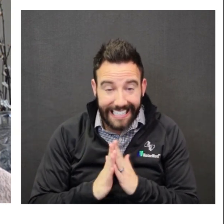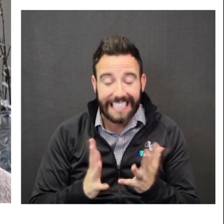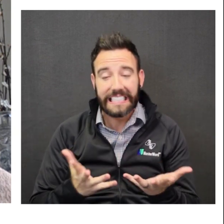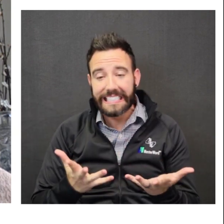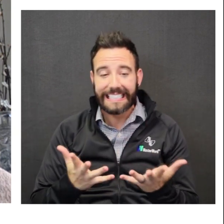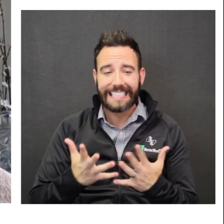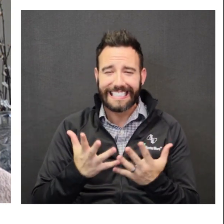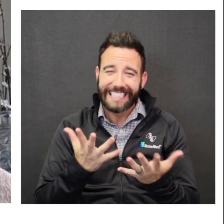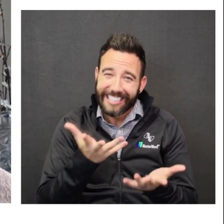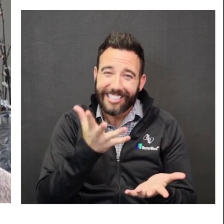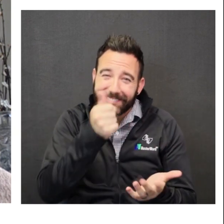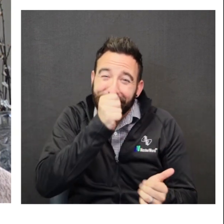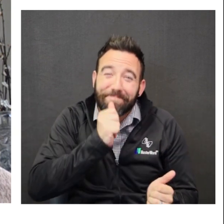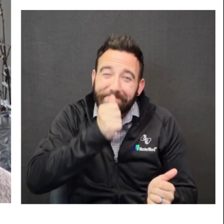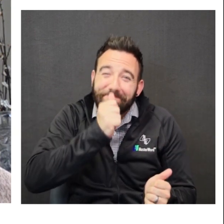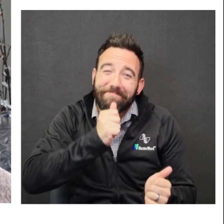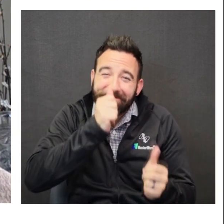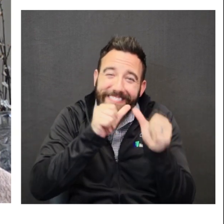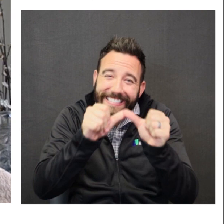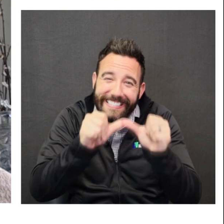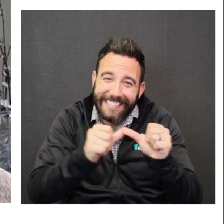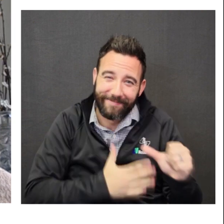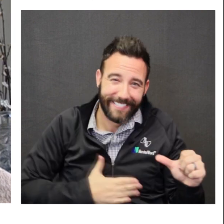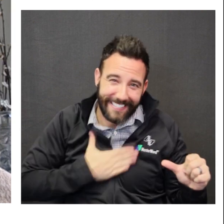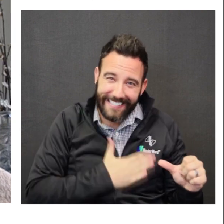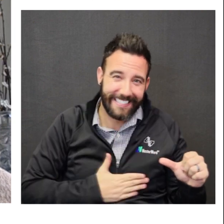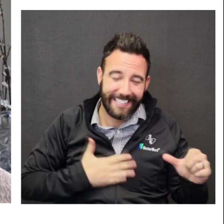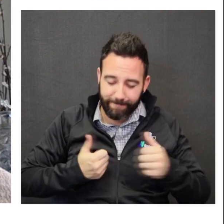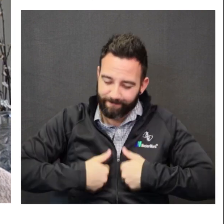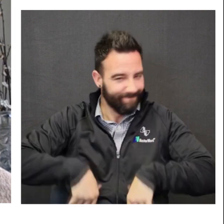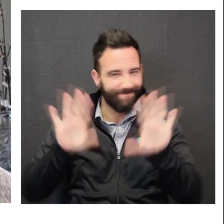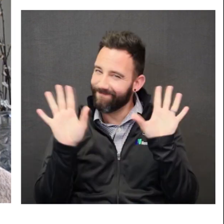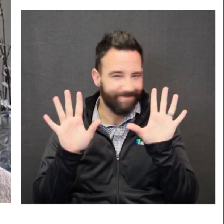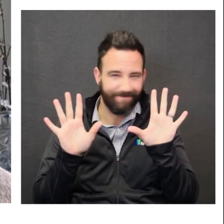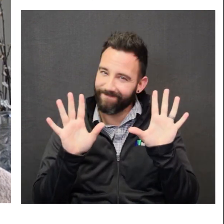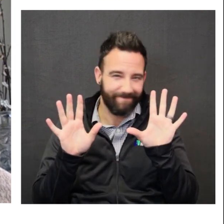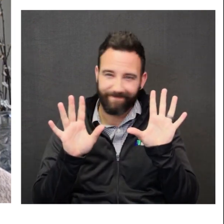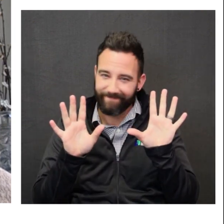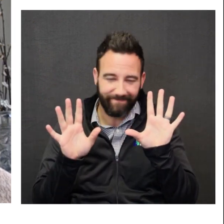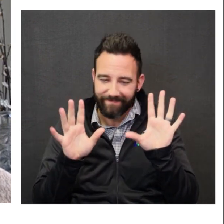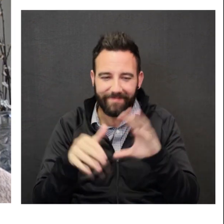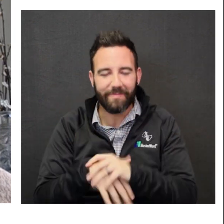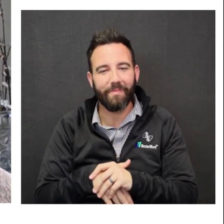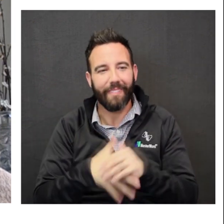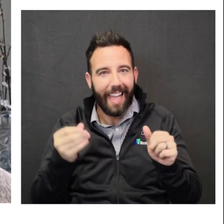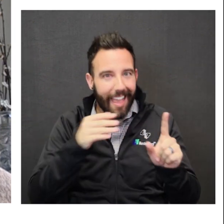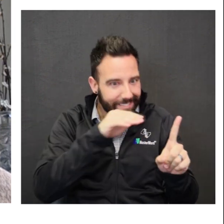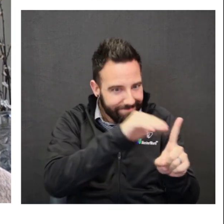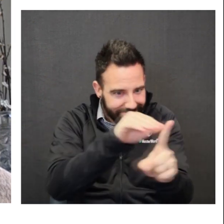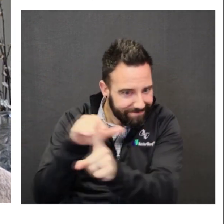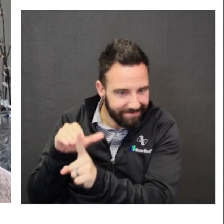But I think you know, I just, just remind us all that times of tremendous disruption